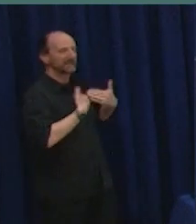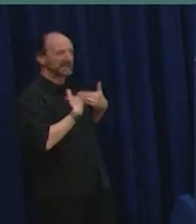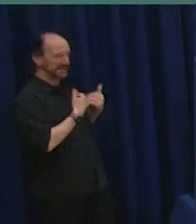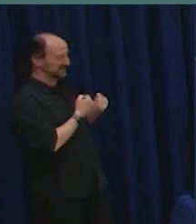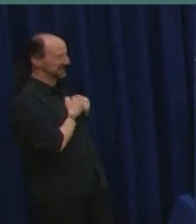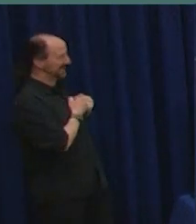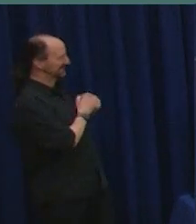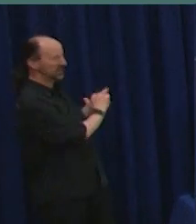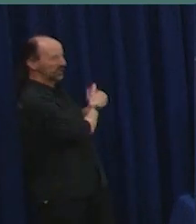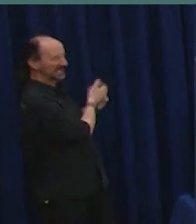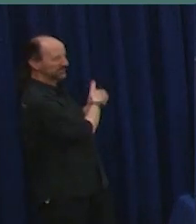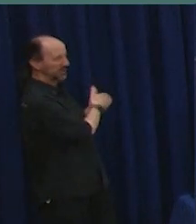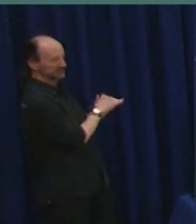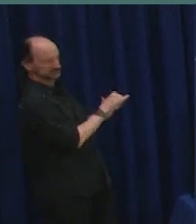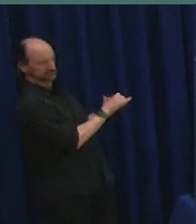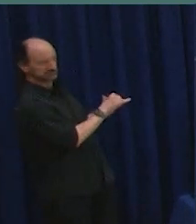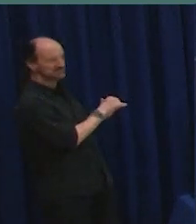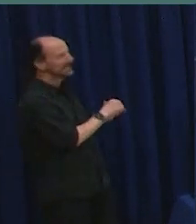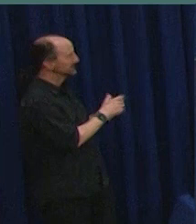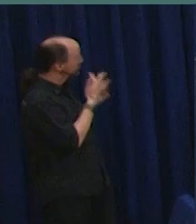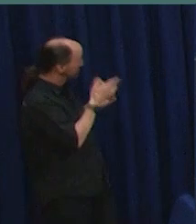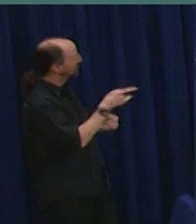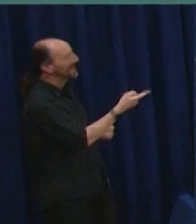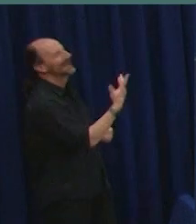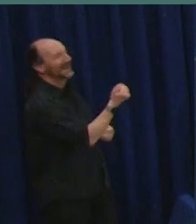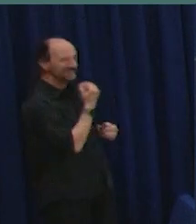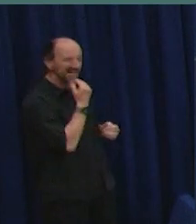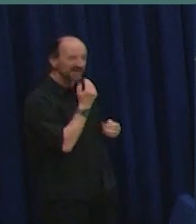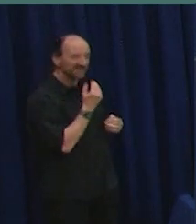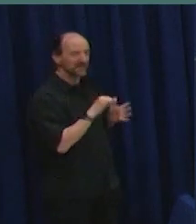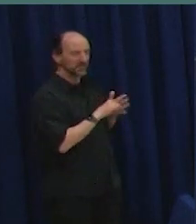that actually that person's got enough problems for us to make adjustments to give them extra